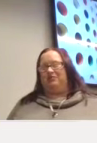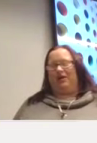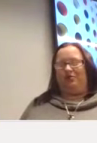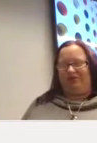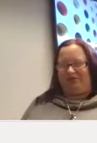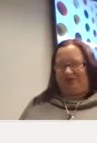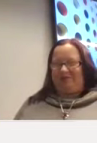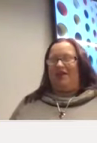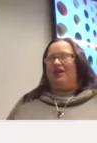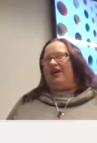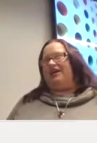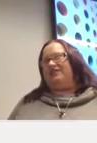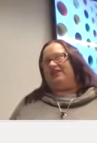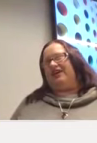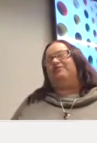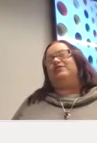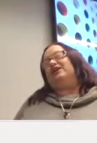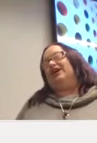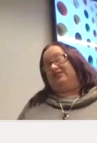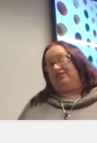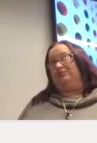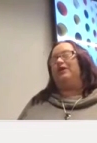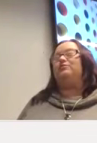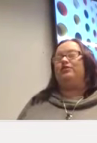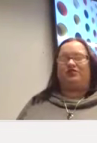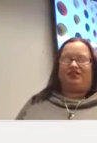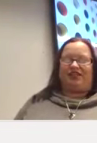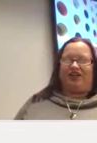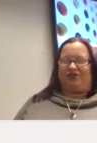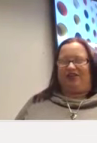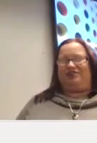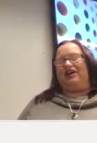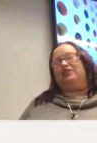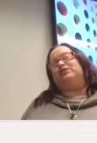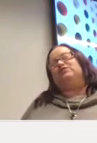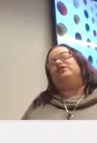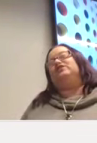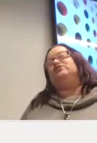But the ability to chat made ware wolves more accessible.